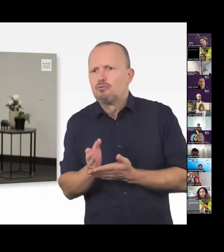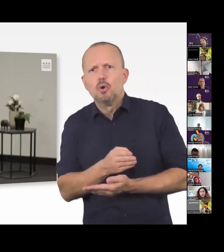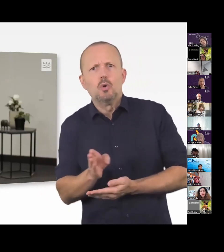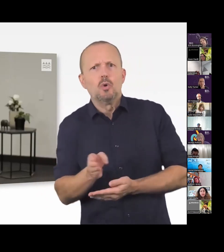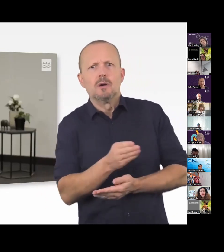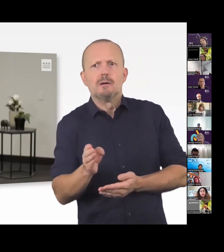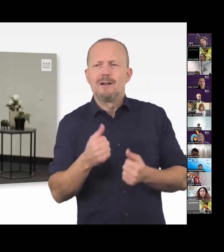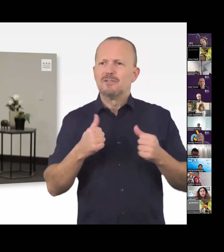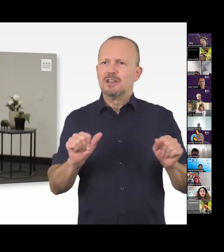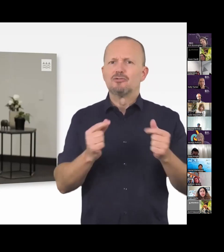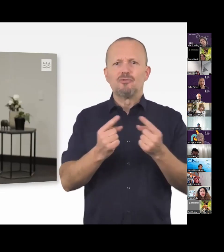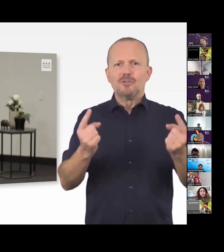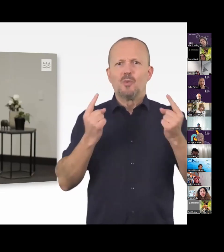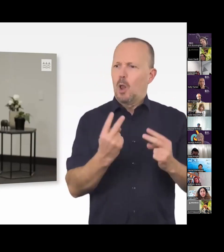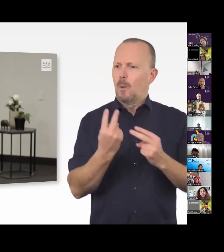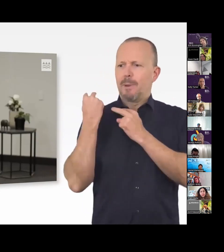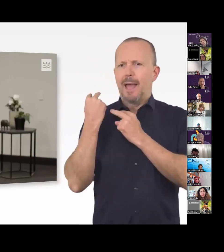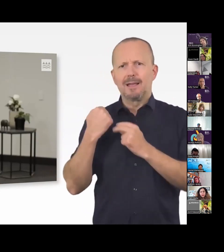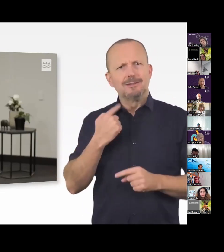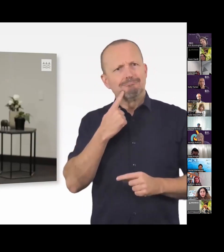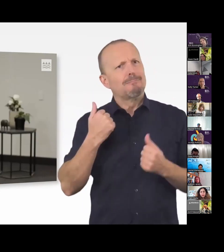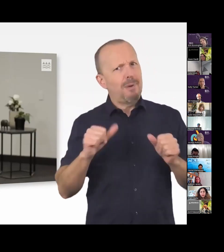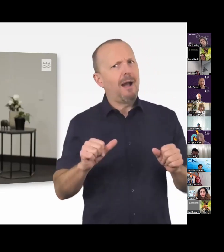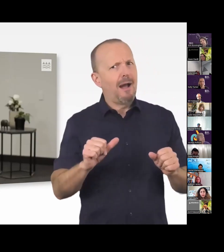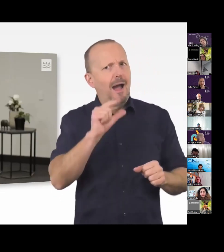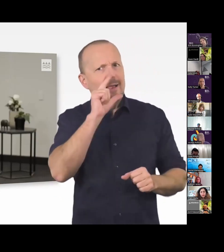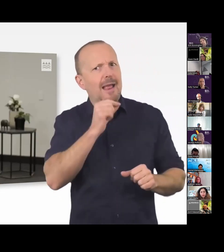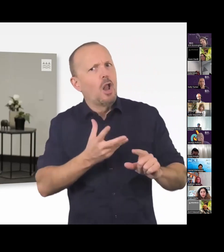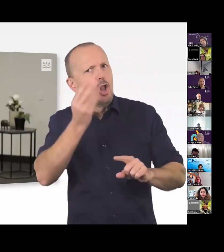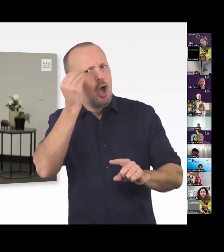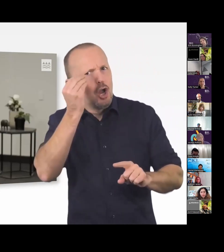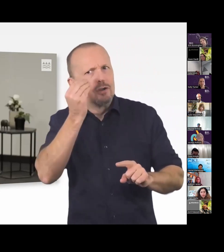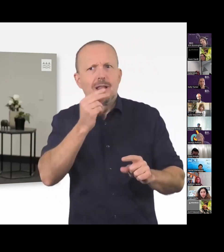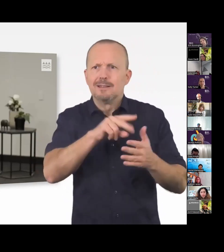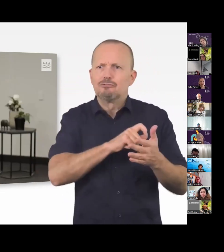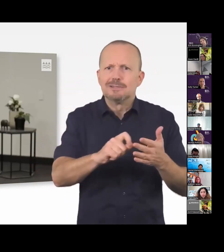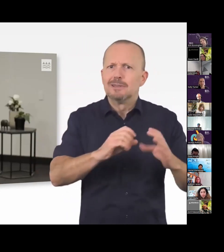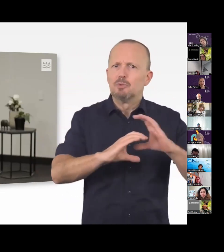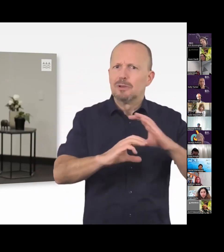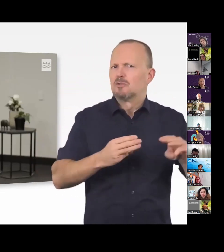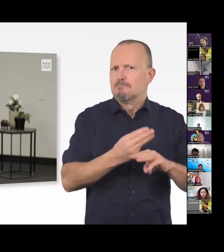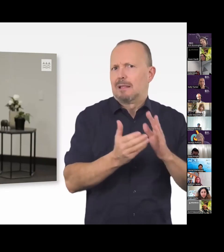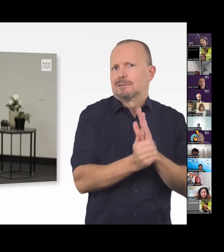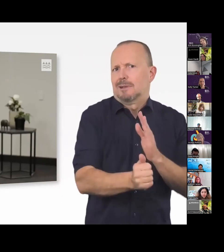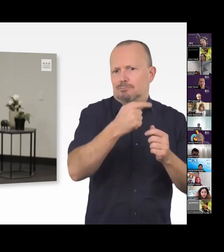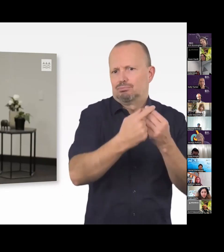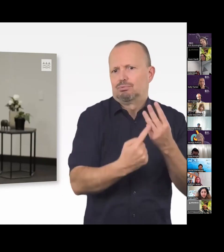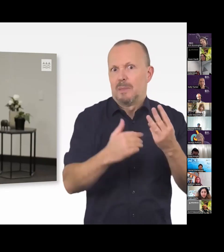and they go, "Actually I did get the chance to learn the literacy, communication and math skills